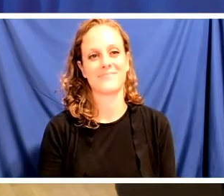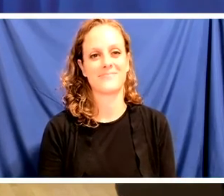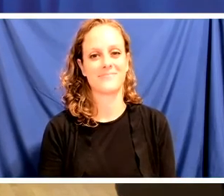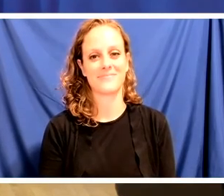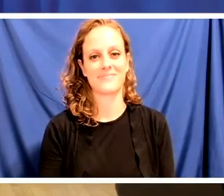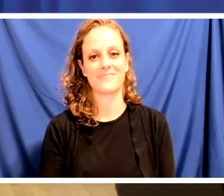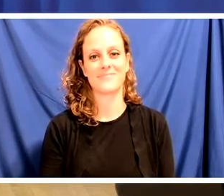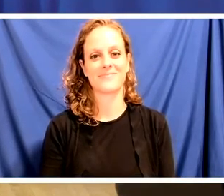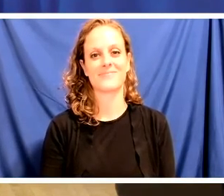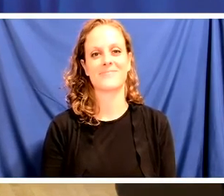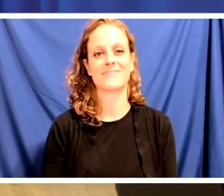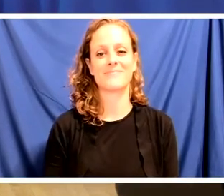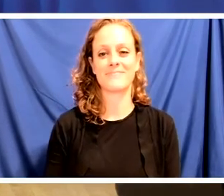wow you have your work cut out for you.